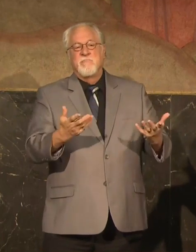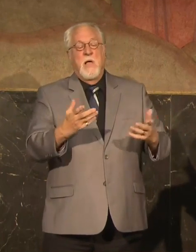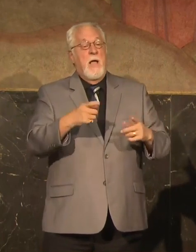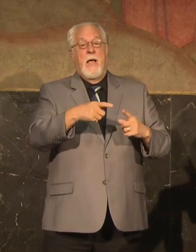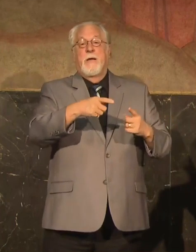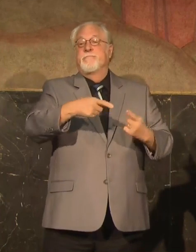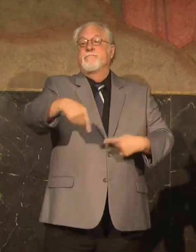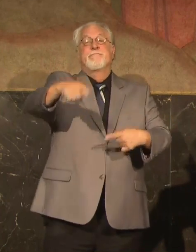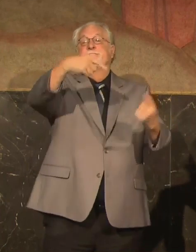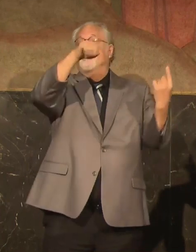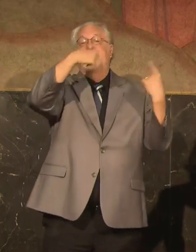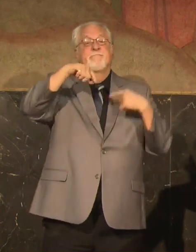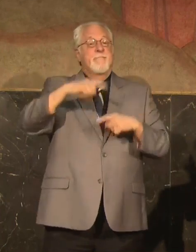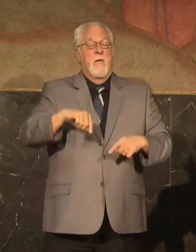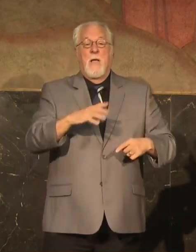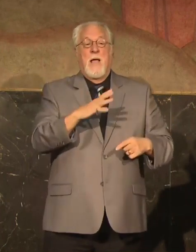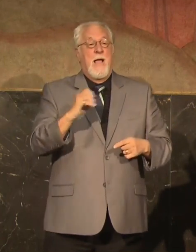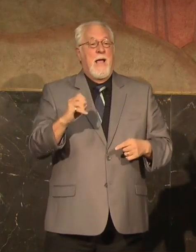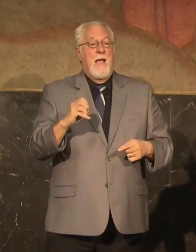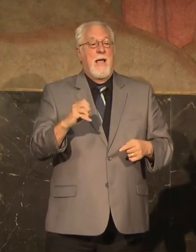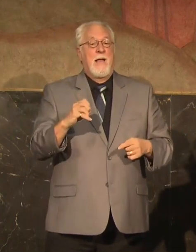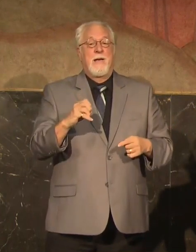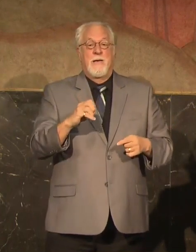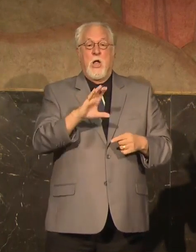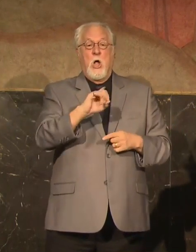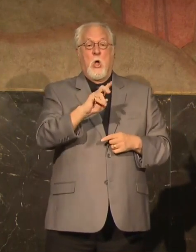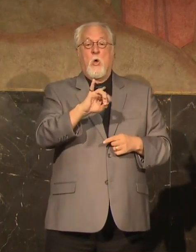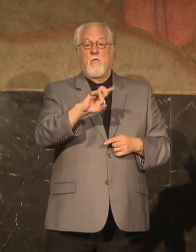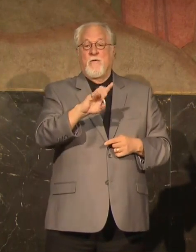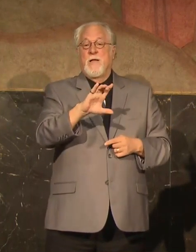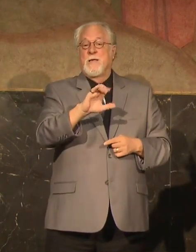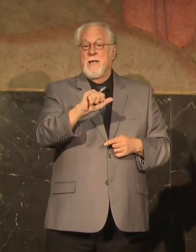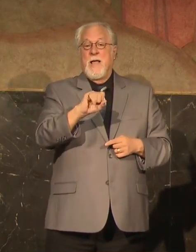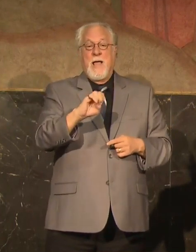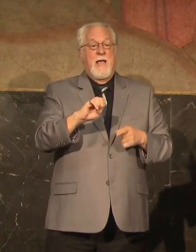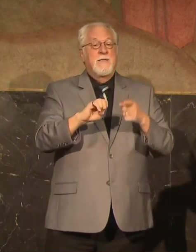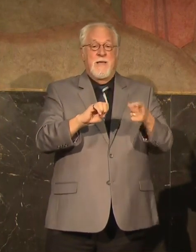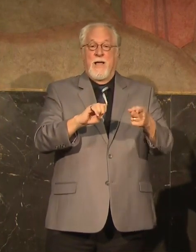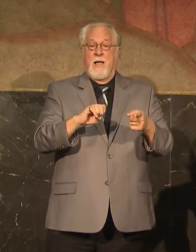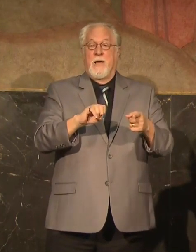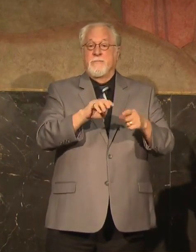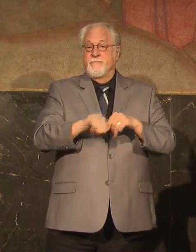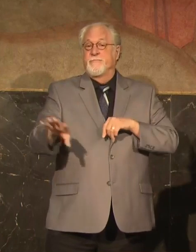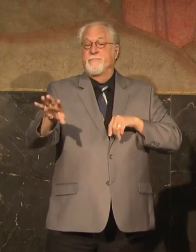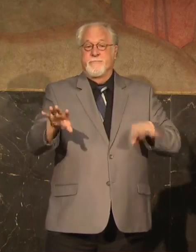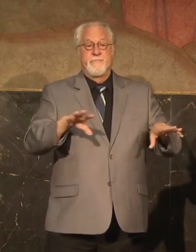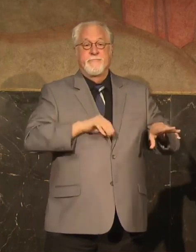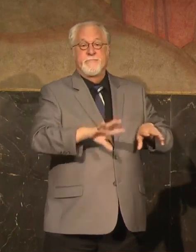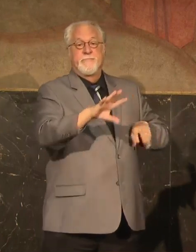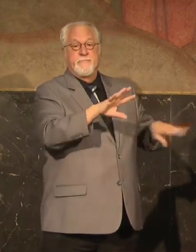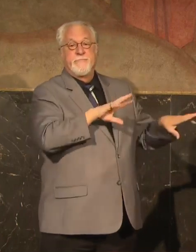circulating as a Kobe case, and they are contagious now.